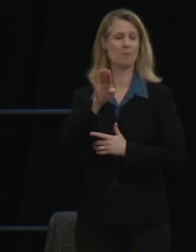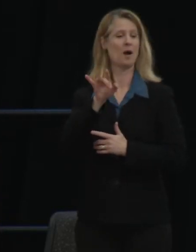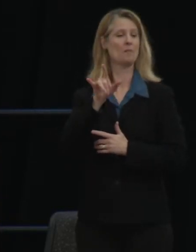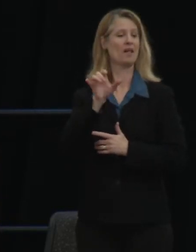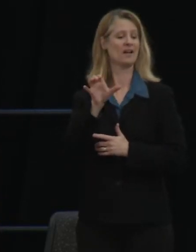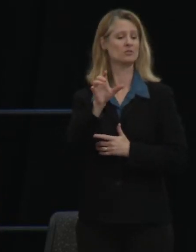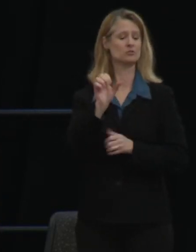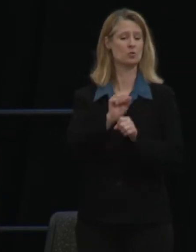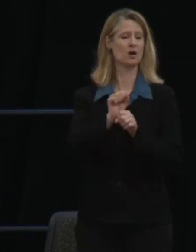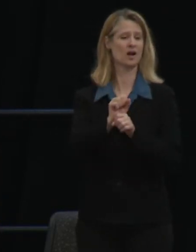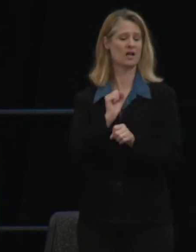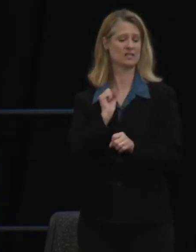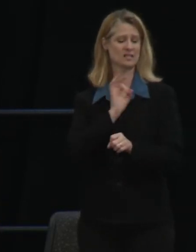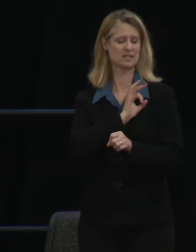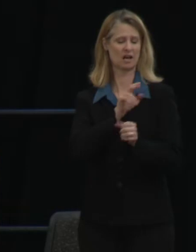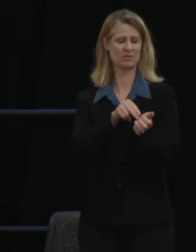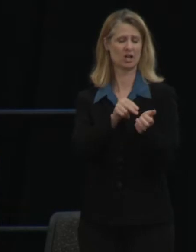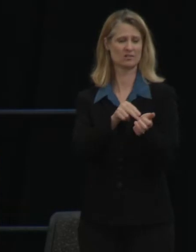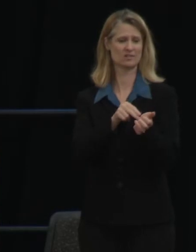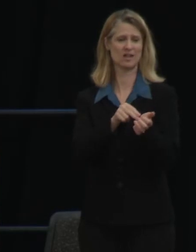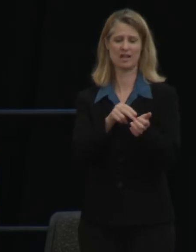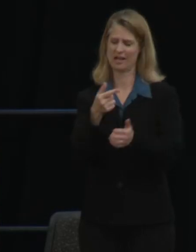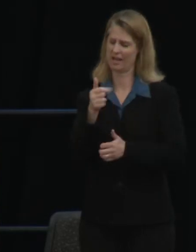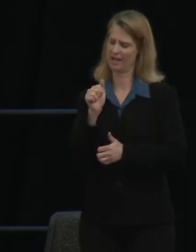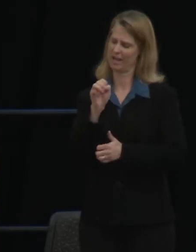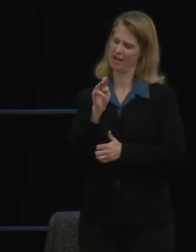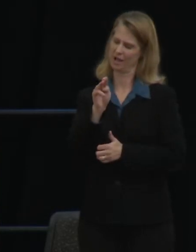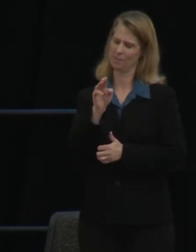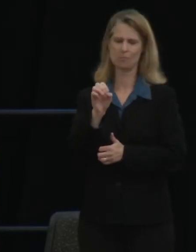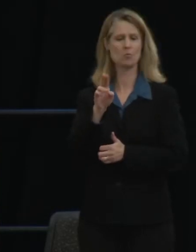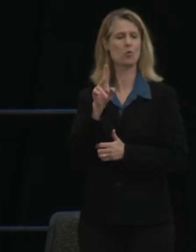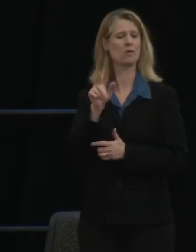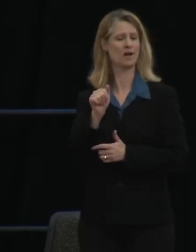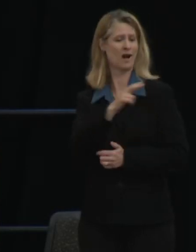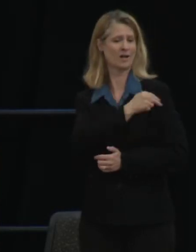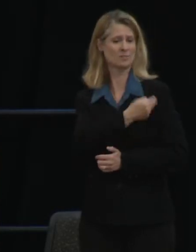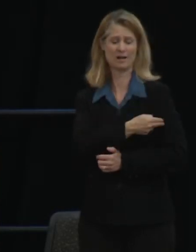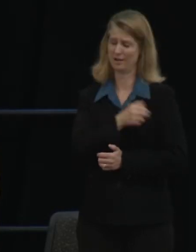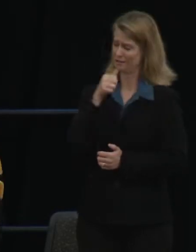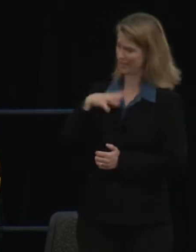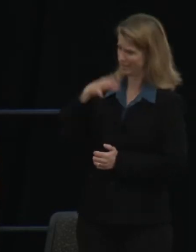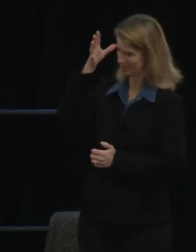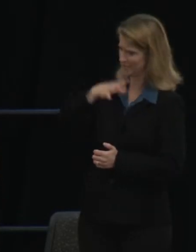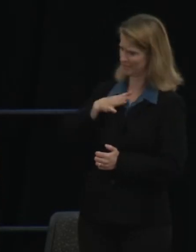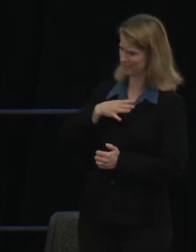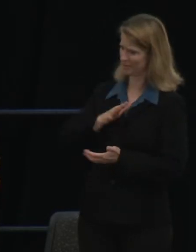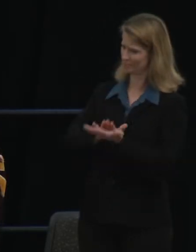staff nurse in Gamboula Hospital. Ladies and gentlemen please welcome our BSN